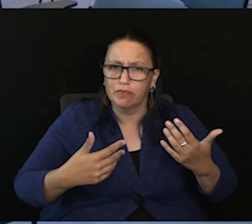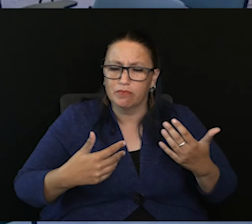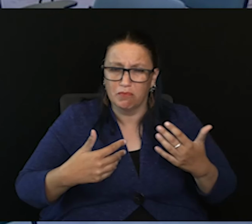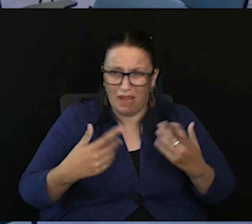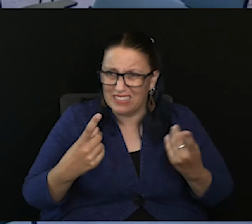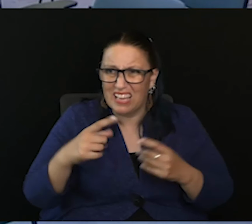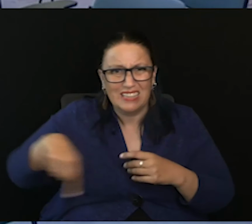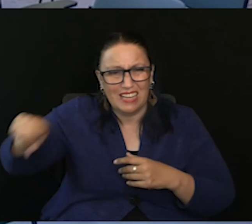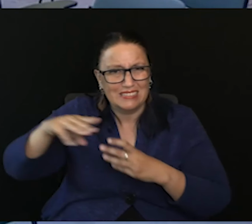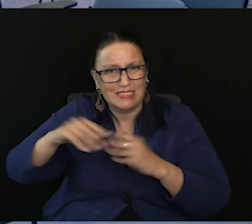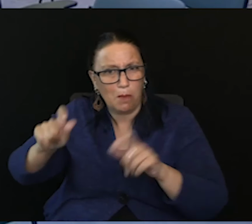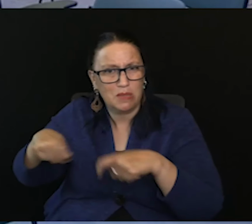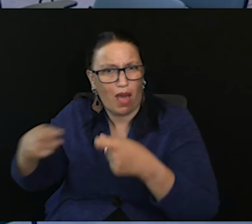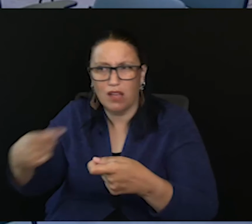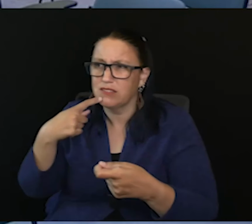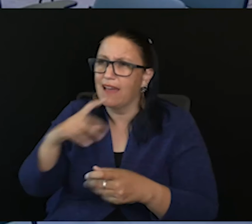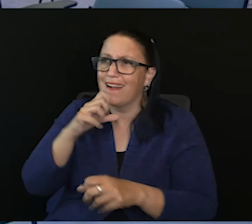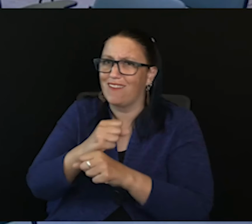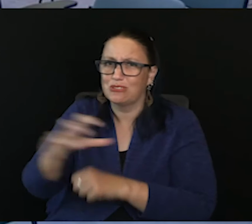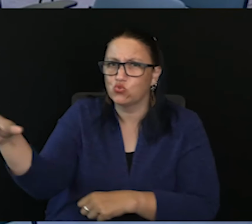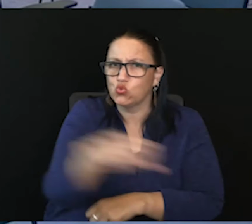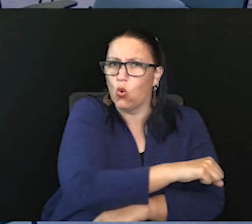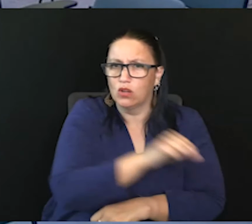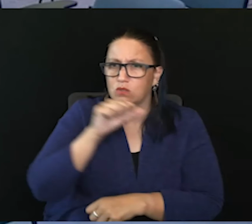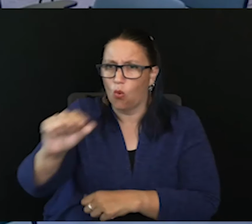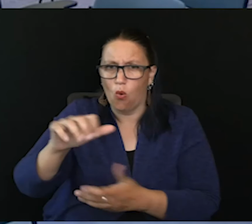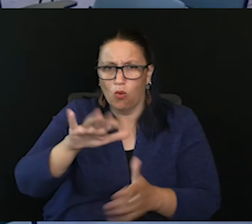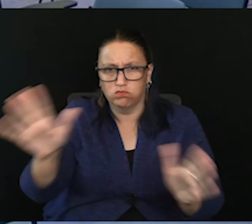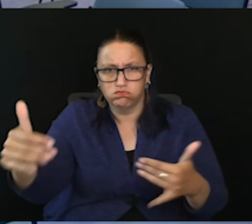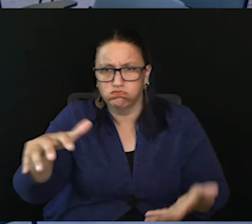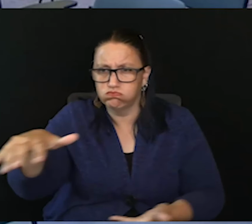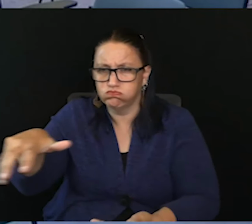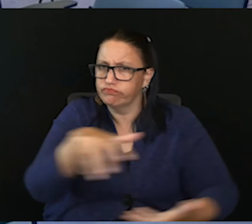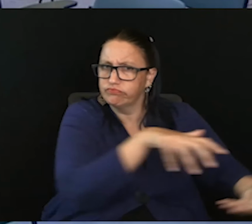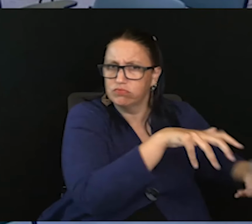were being told that by suppliers and wholesalers. Can you explain why that might be happening?